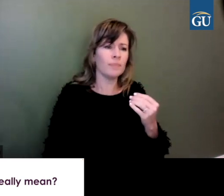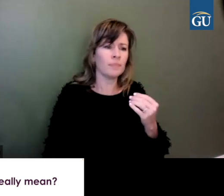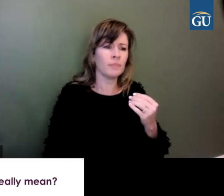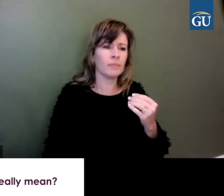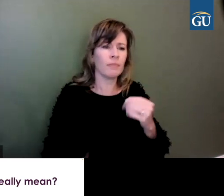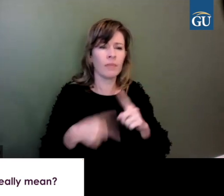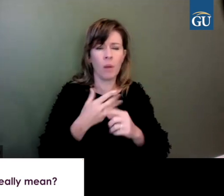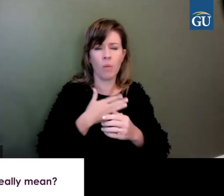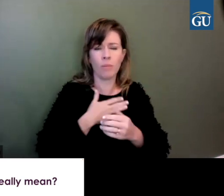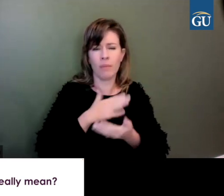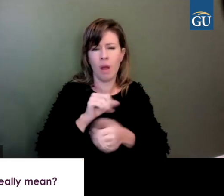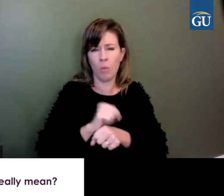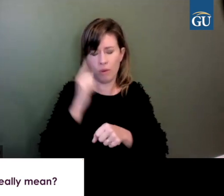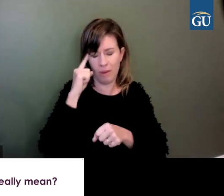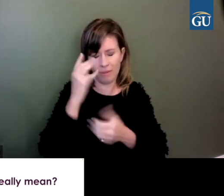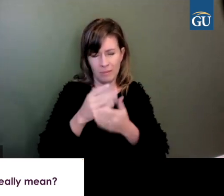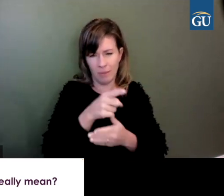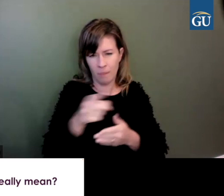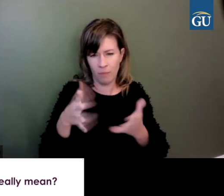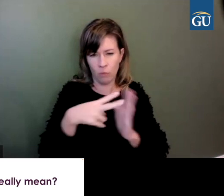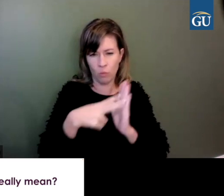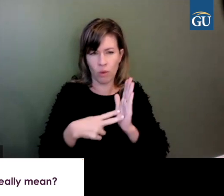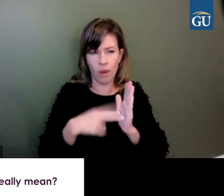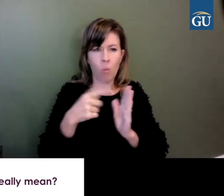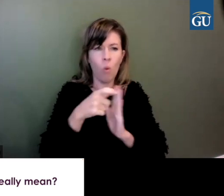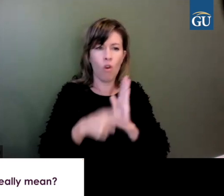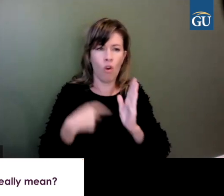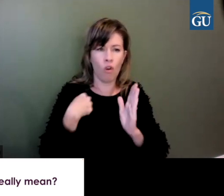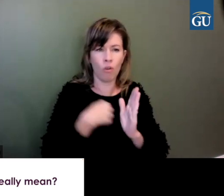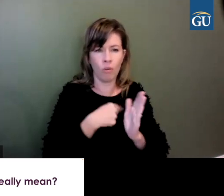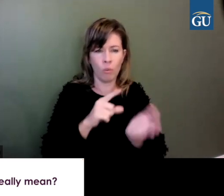one of the articles that we did. And this is to think